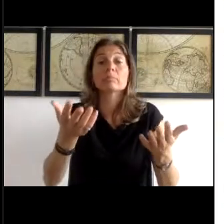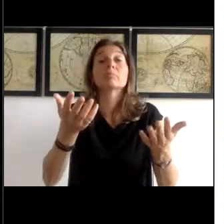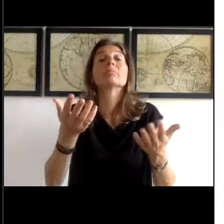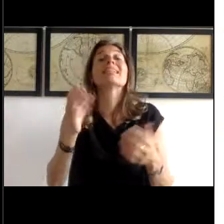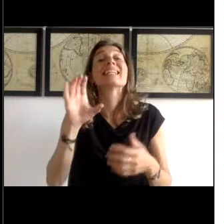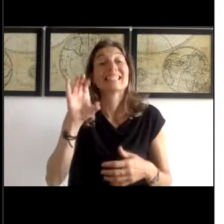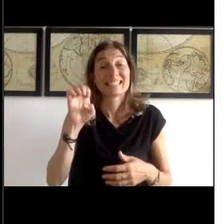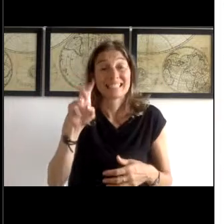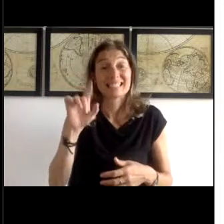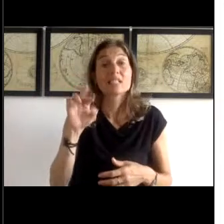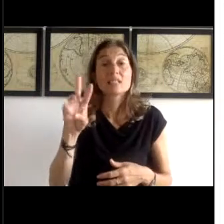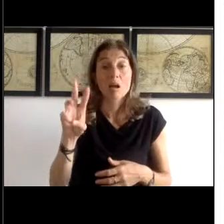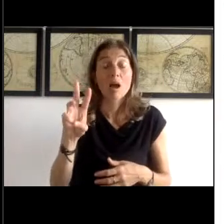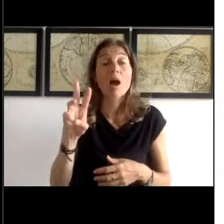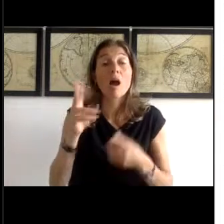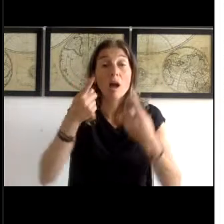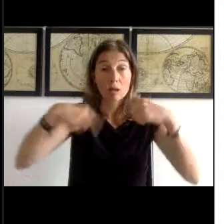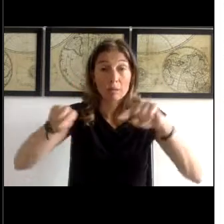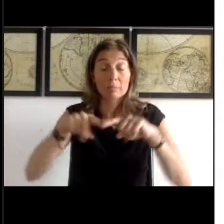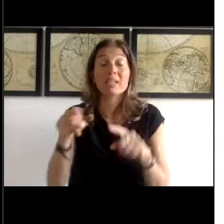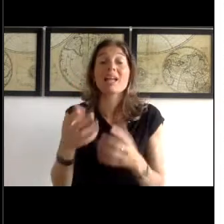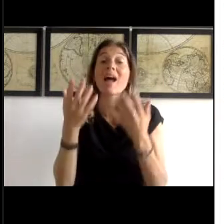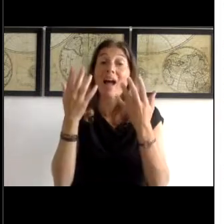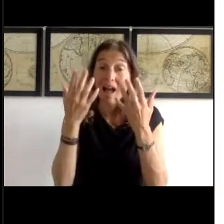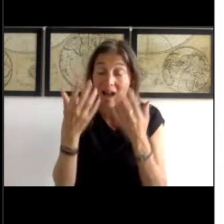For me there is nothing that blocks at the moment to have